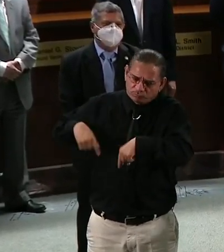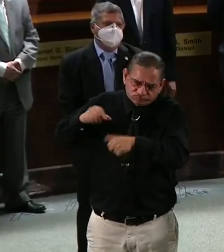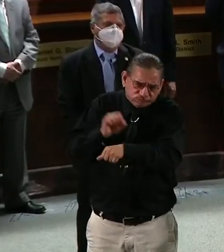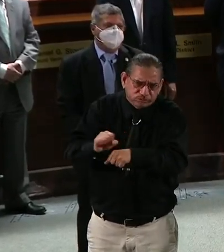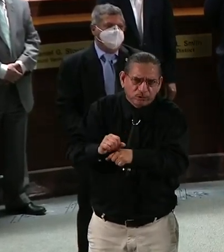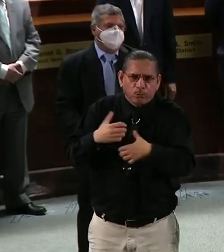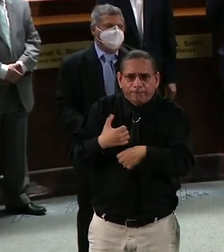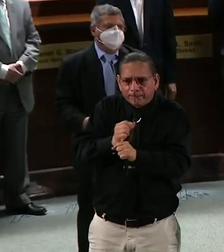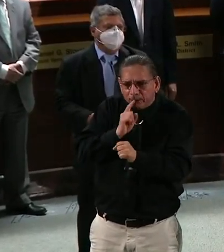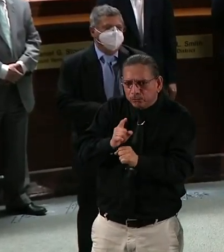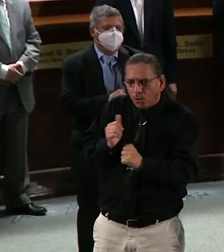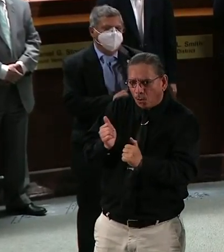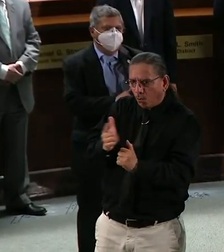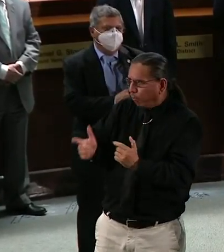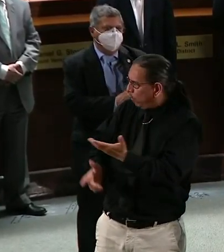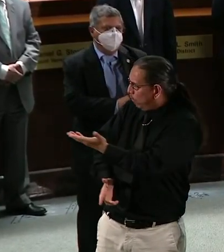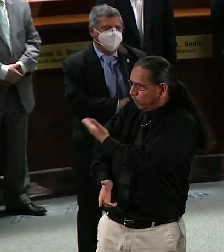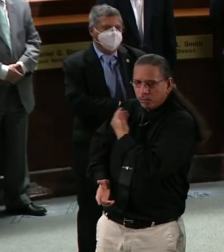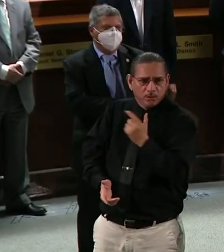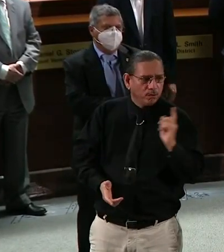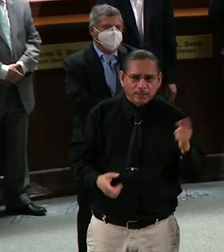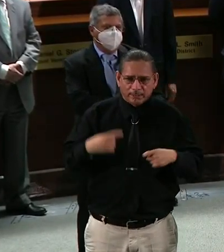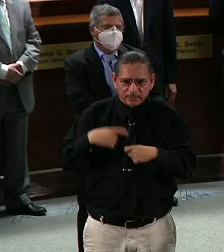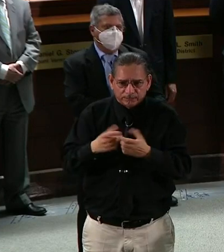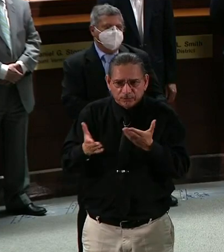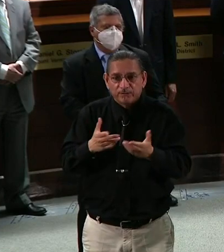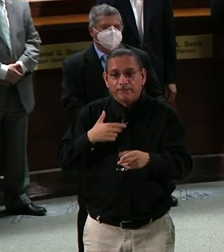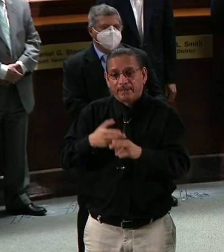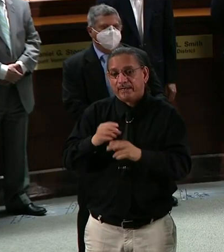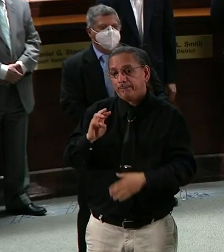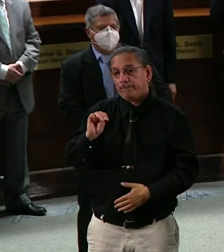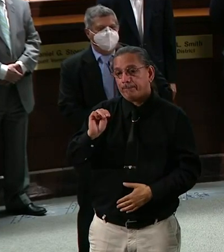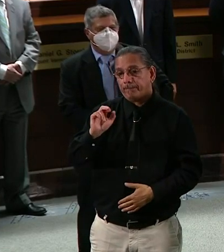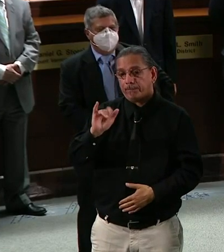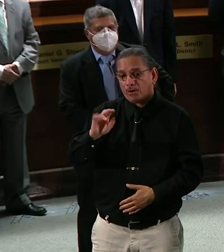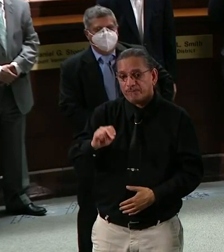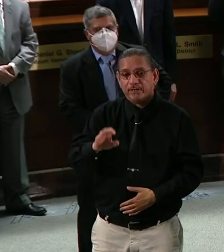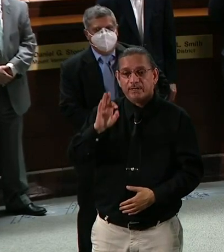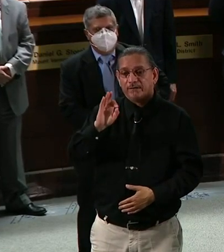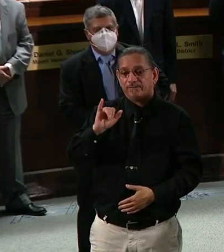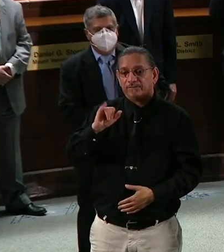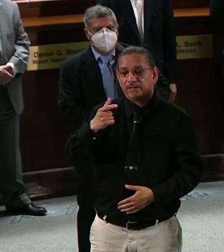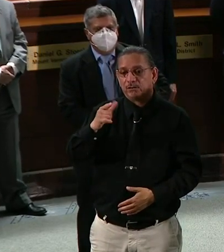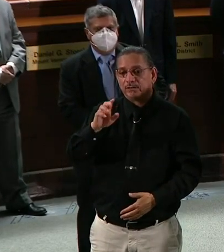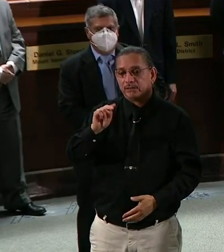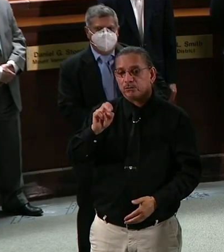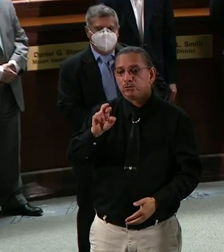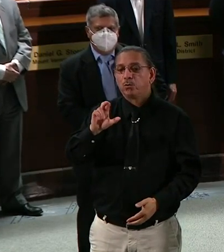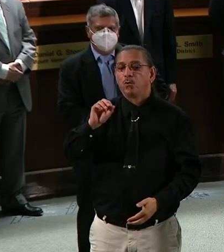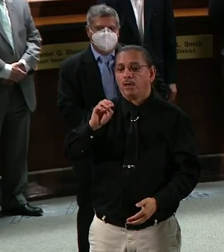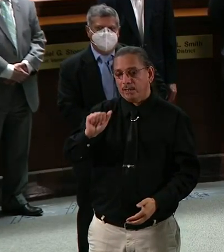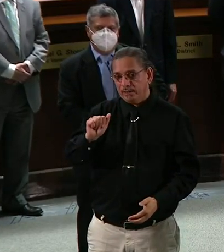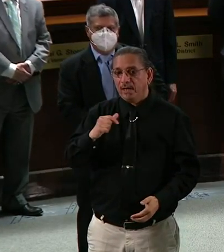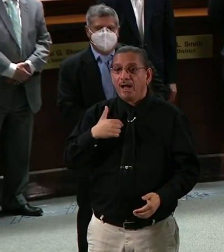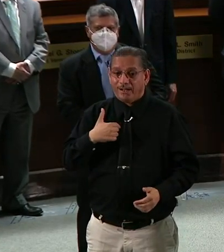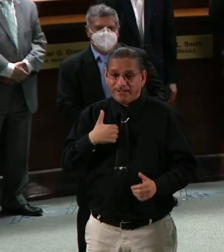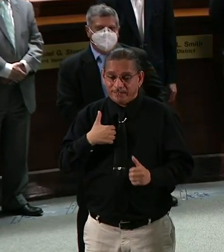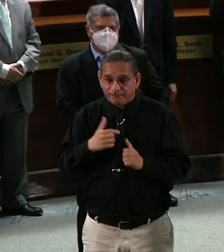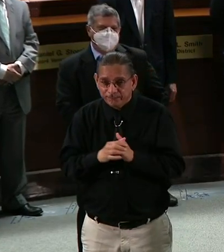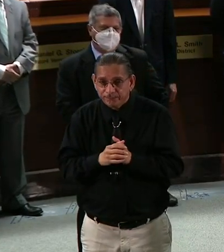THAT SAID IT WAS INVALID. WE HAVE AN OFFICE I MEAN NOBODY